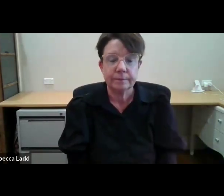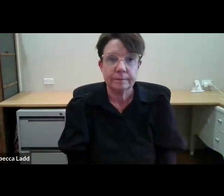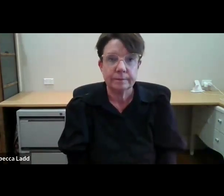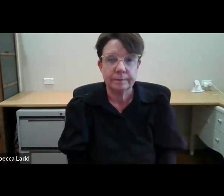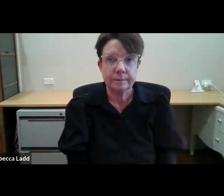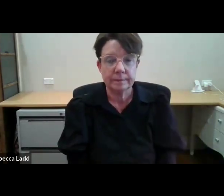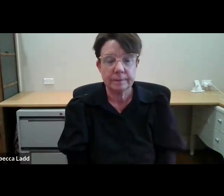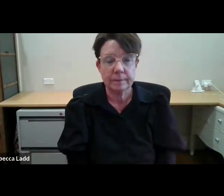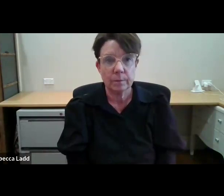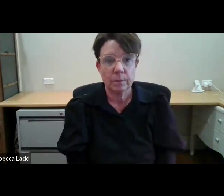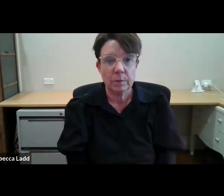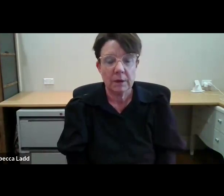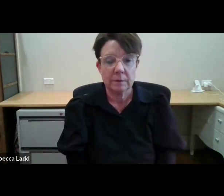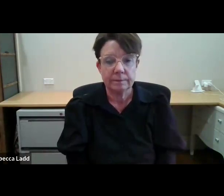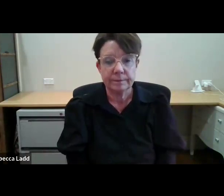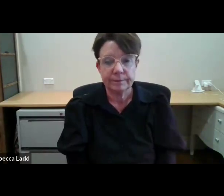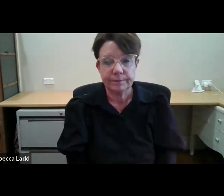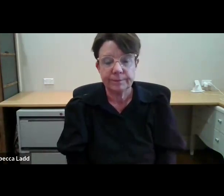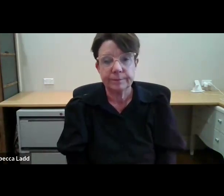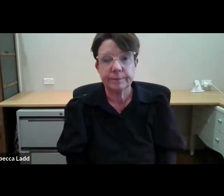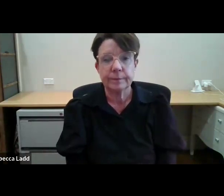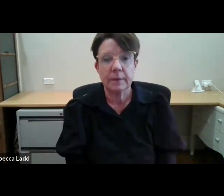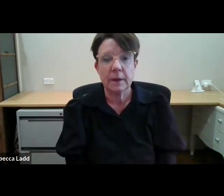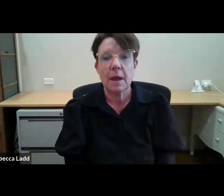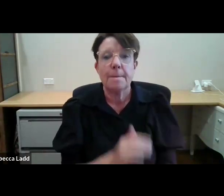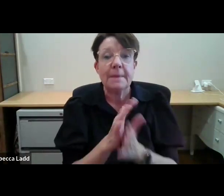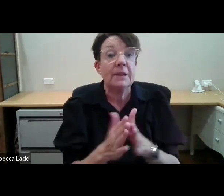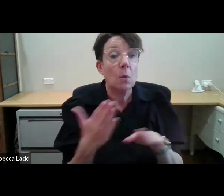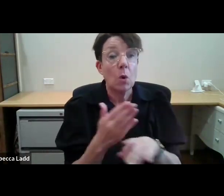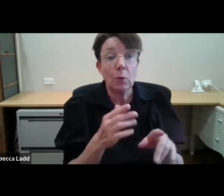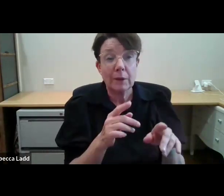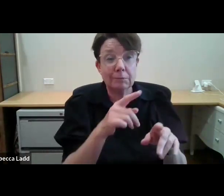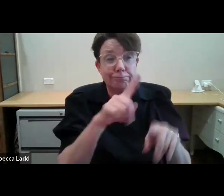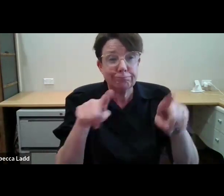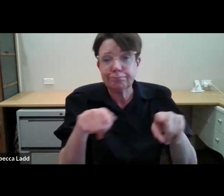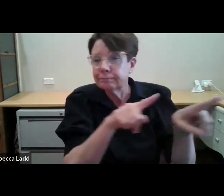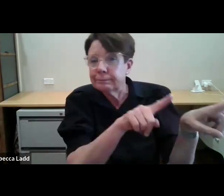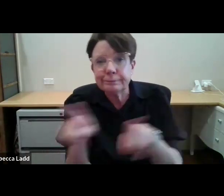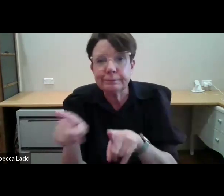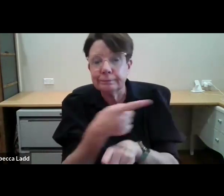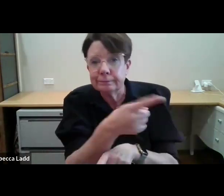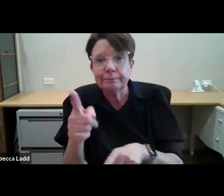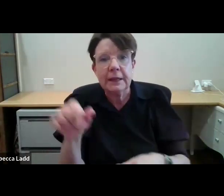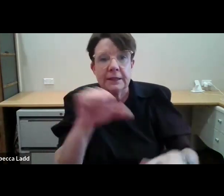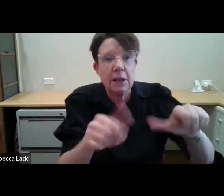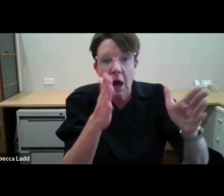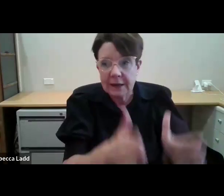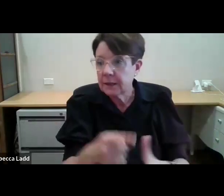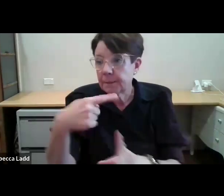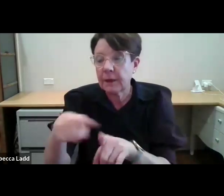Work on the frontline of climate change and they balance that sense of urgency with that sense of hope that we can adapt